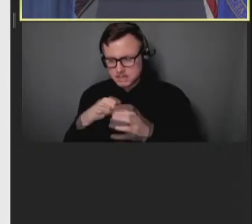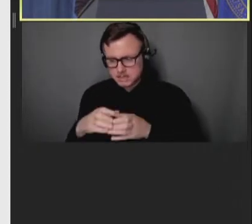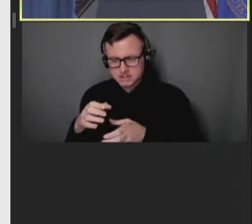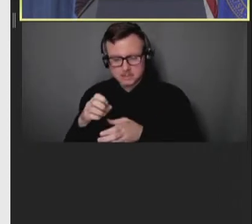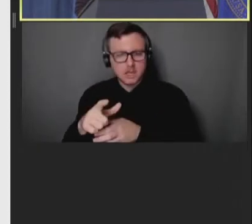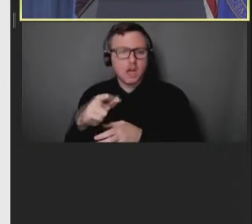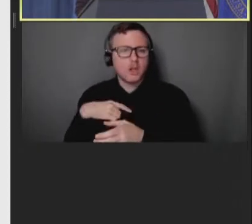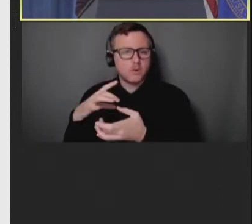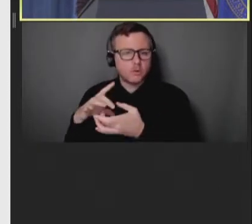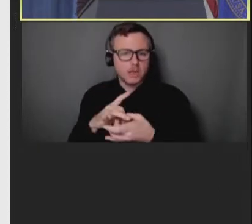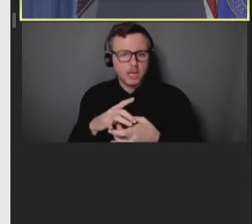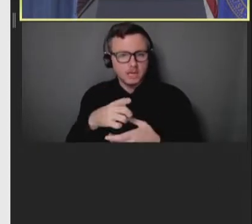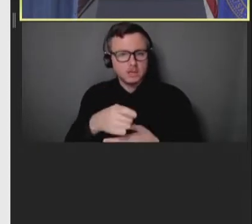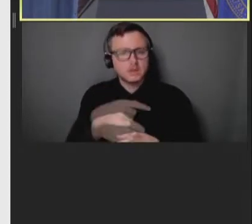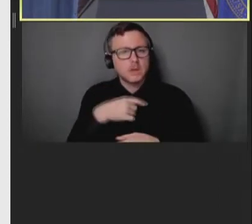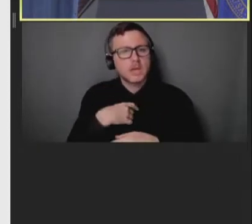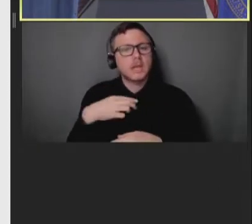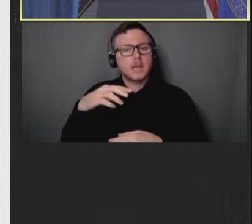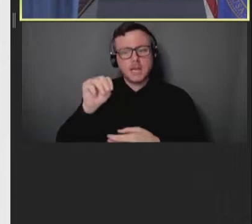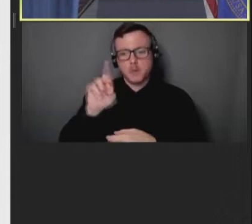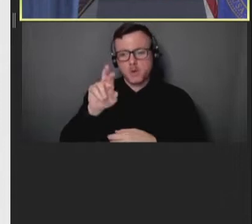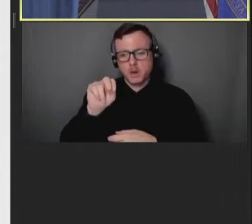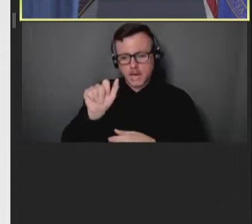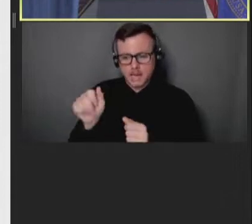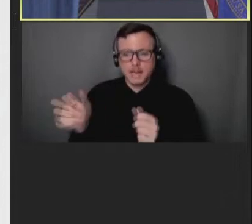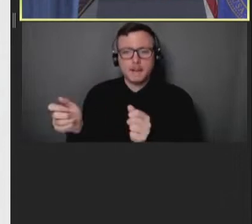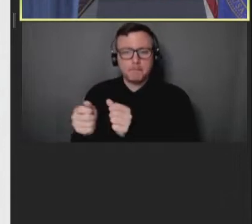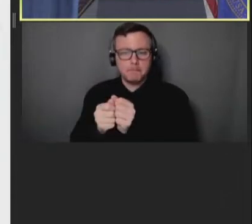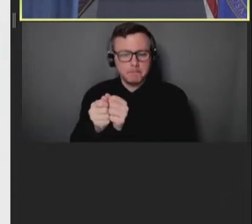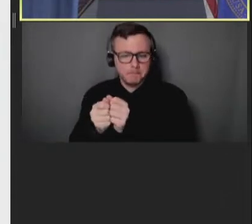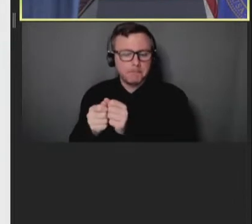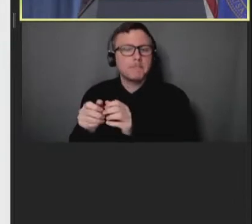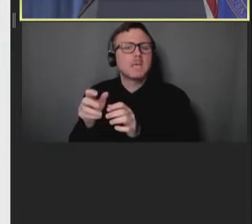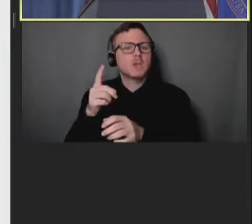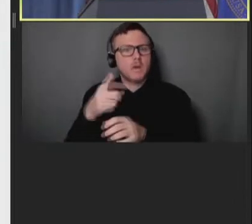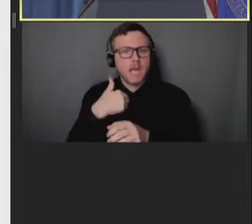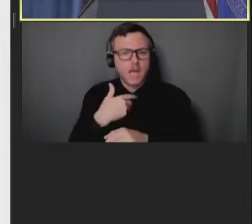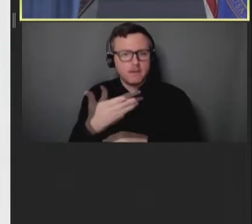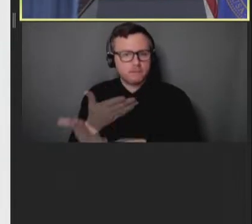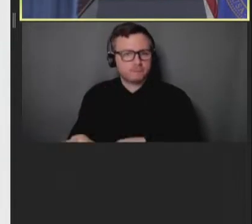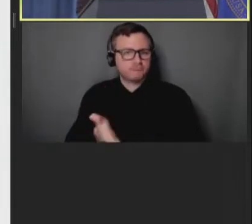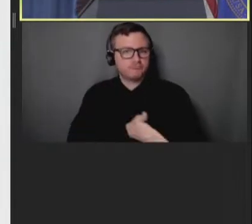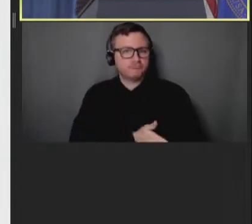robust tumoral immunity, and you could get an even better response. And so, a number of trials went